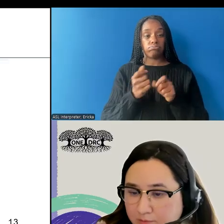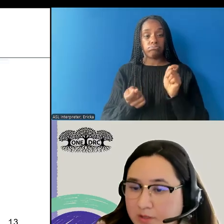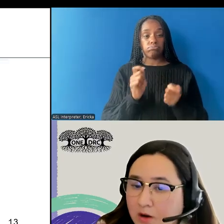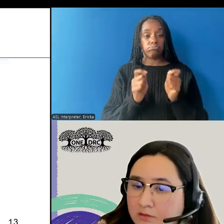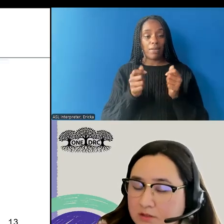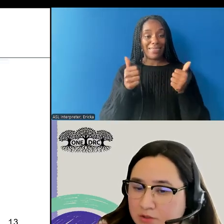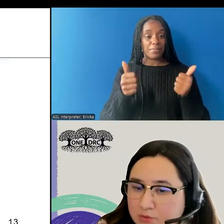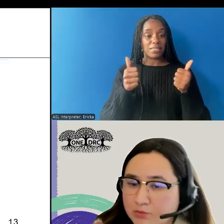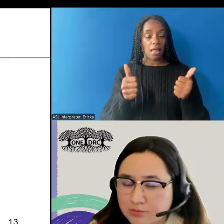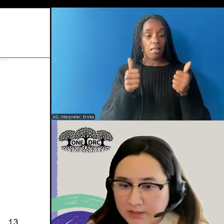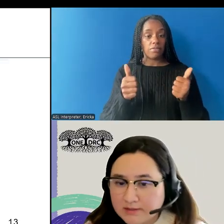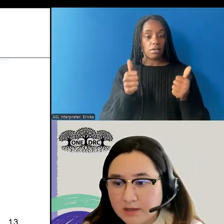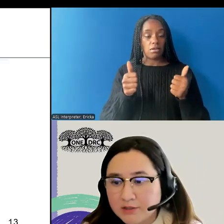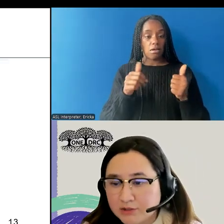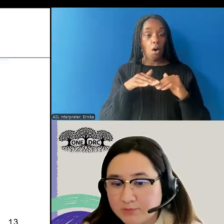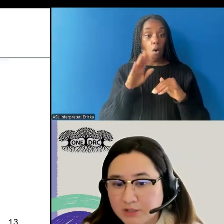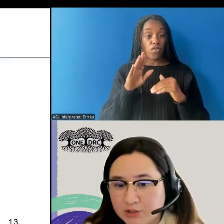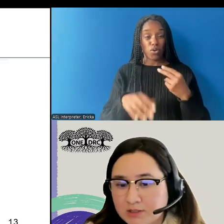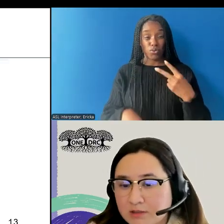beyond the two things that I just mentioned.